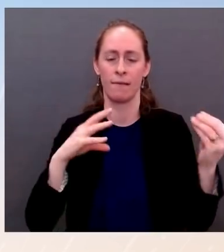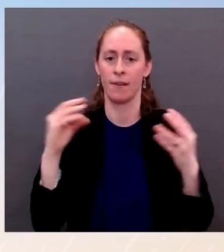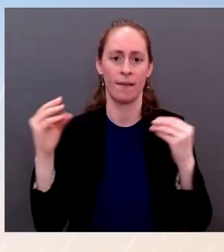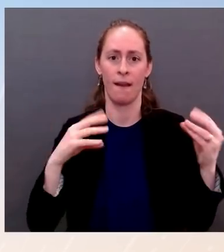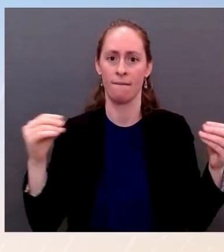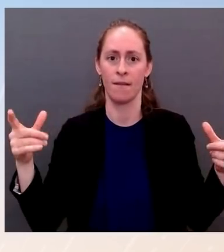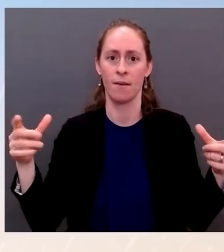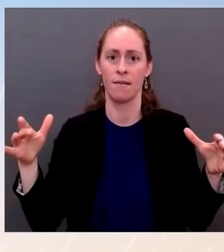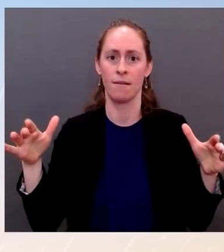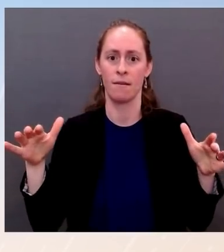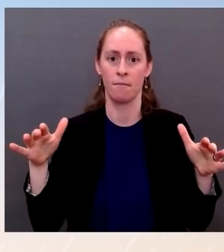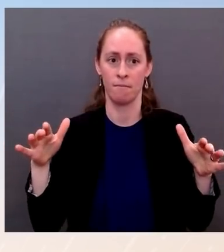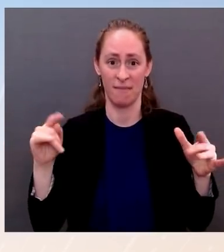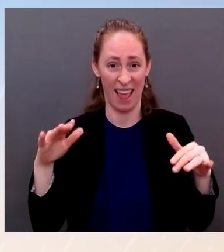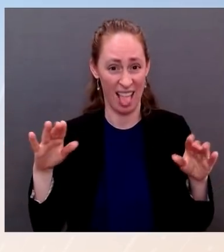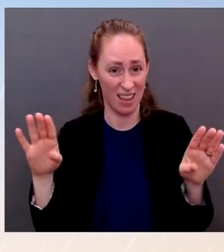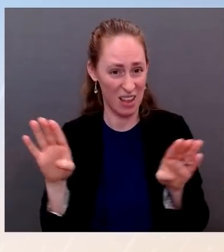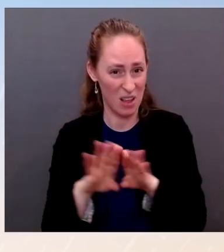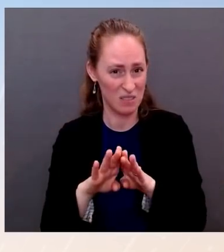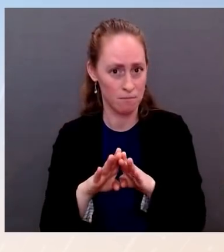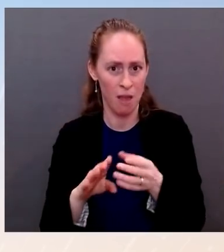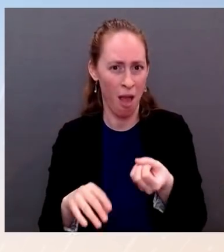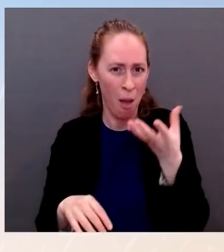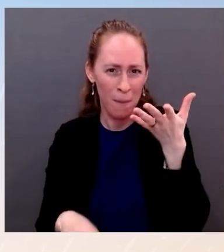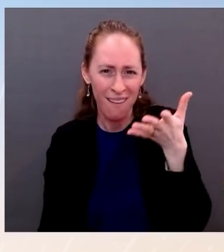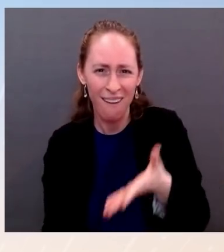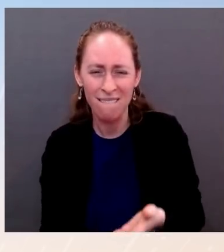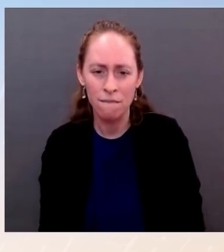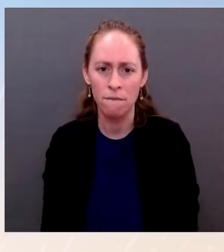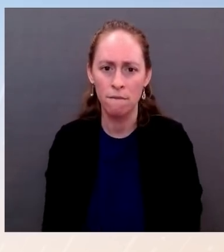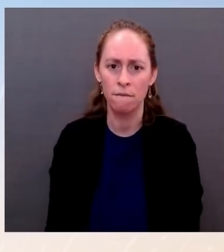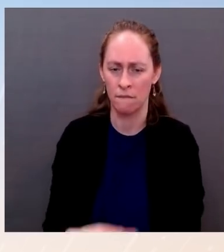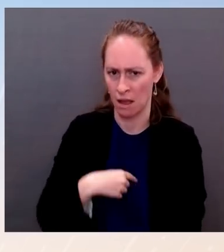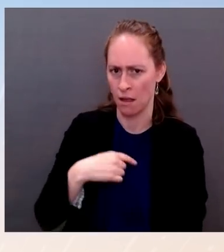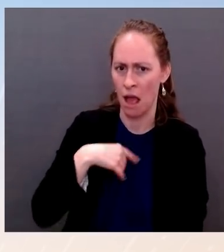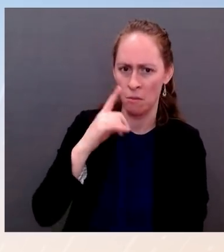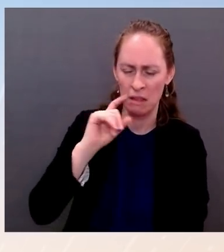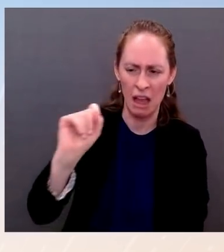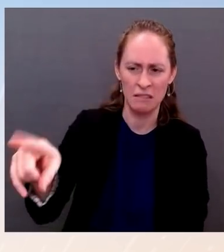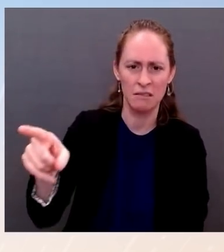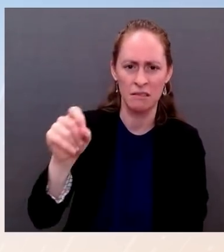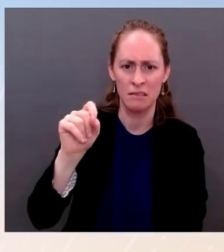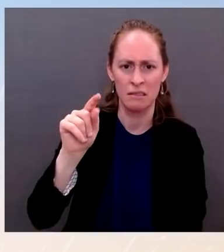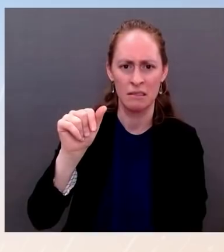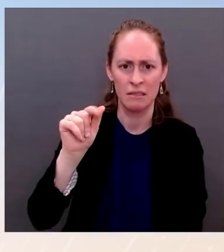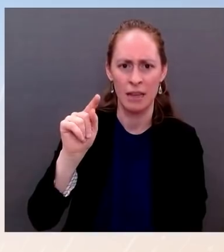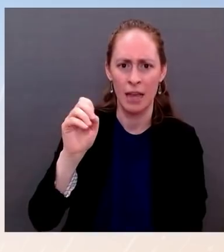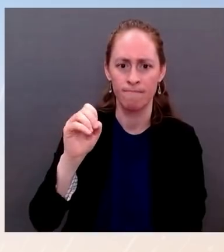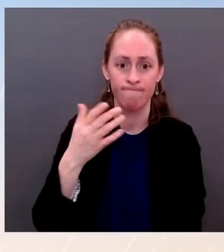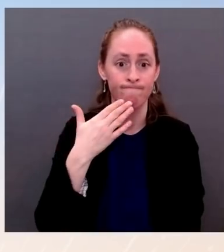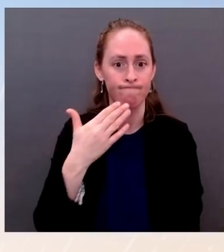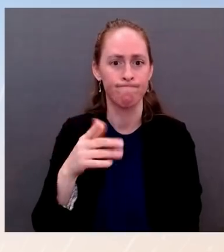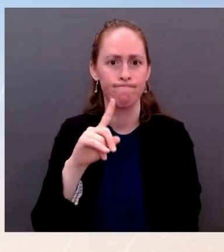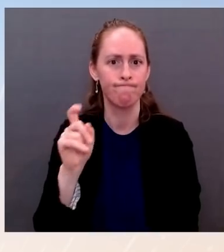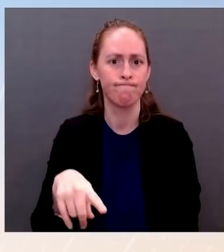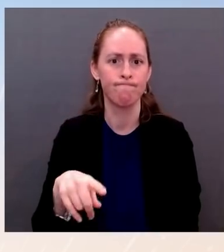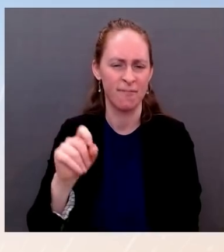It's a good question. But they really have purview over those numbers. And that's where we are in the process at this point in time. Go ahead.